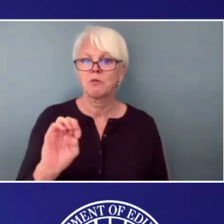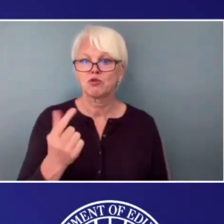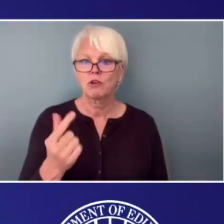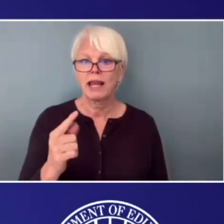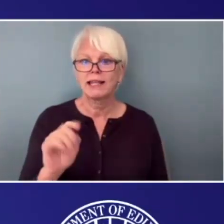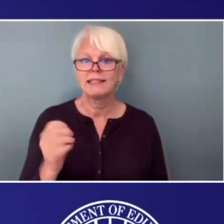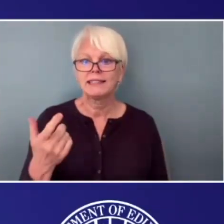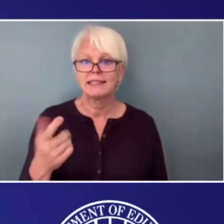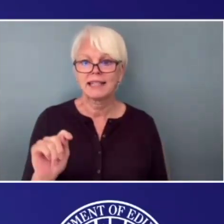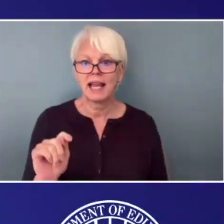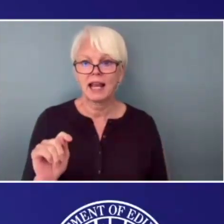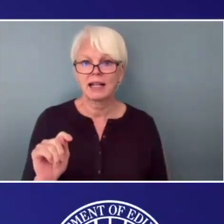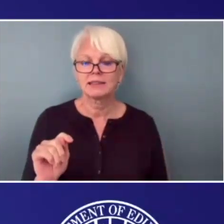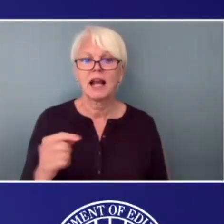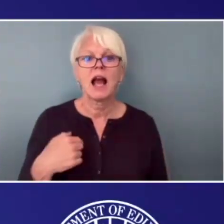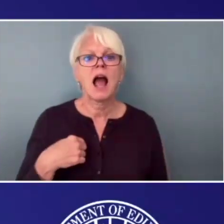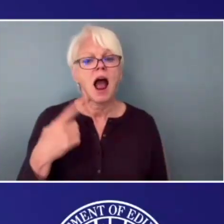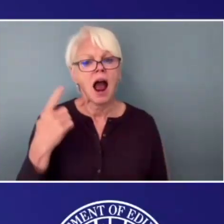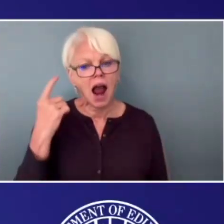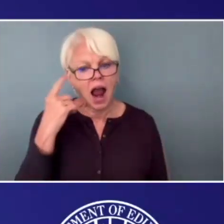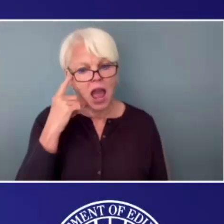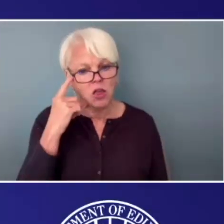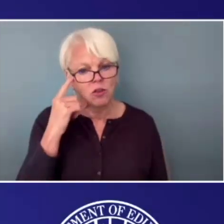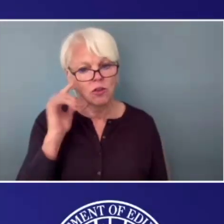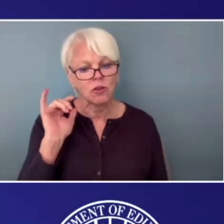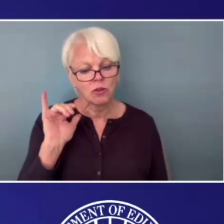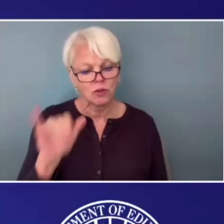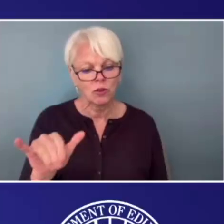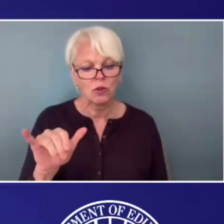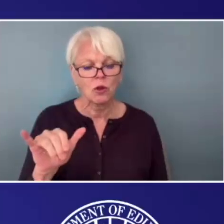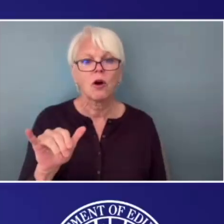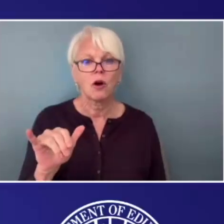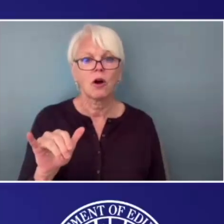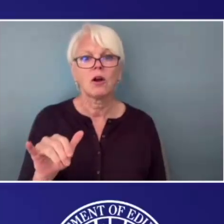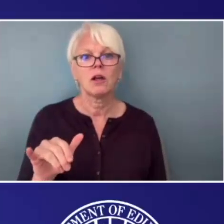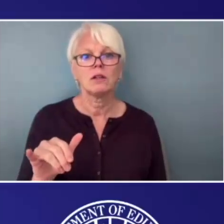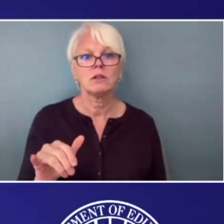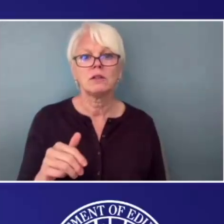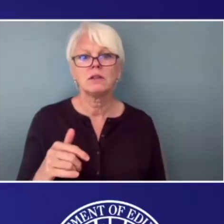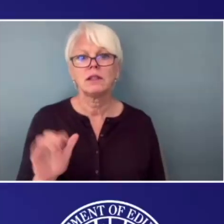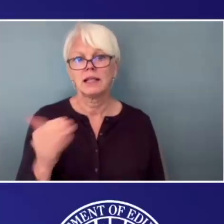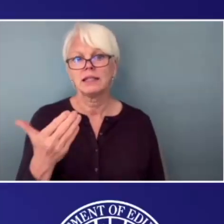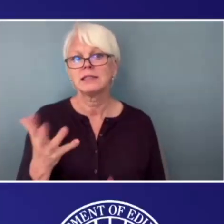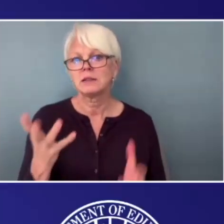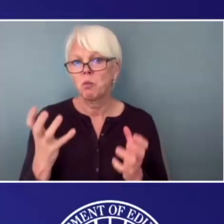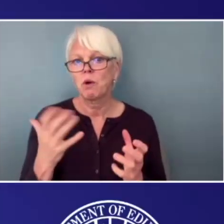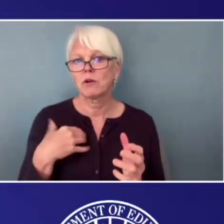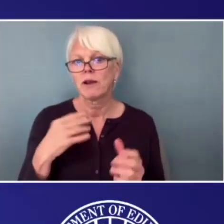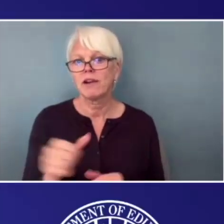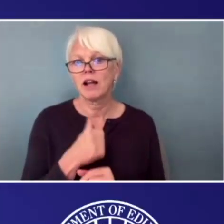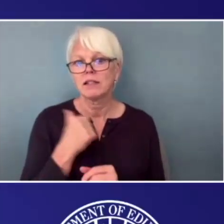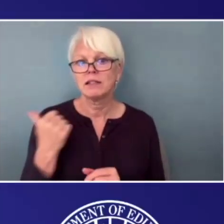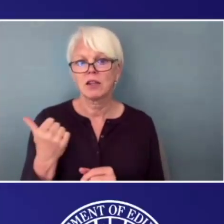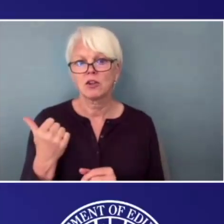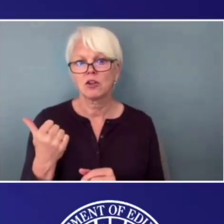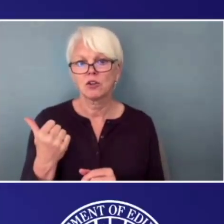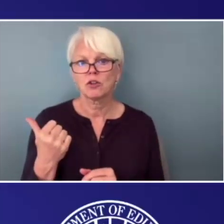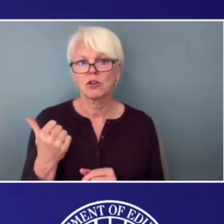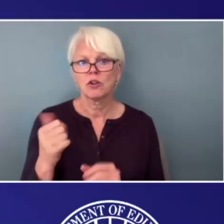I thought that there was a -- an appetite for another caucus.